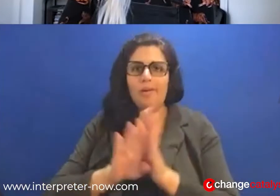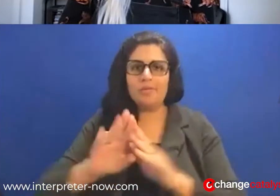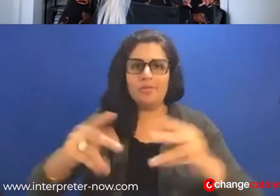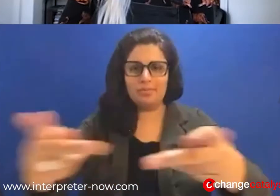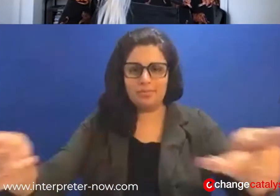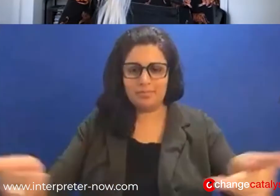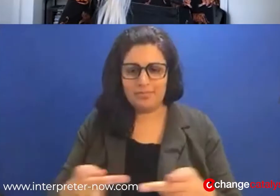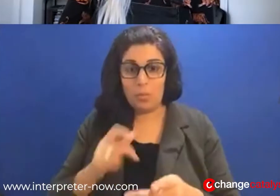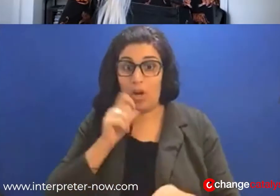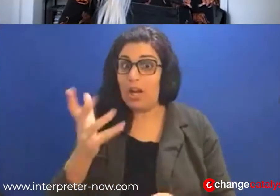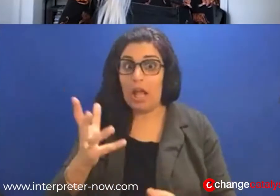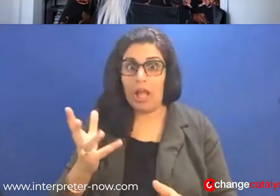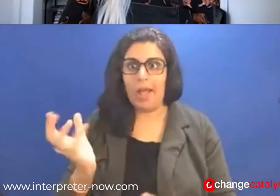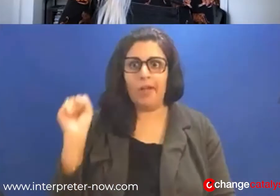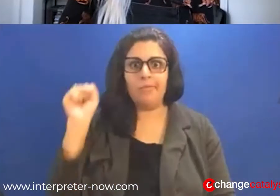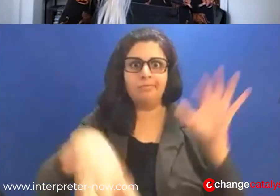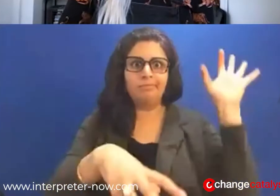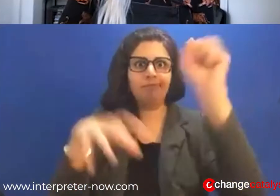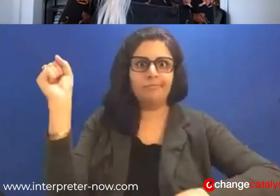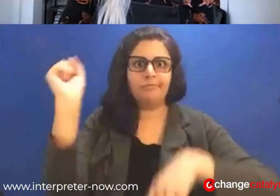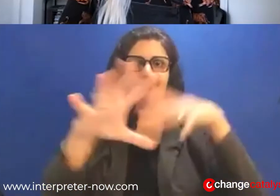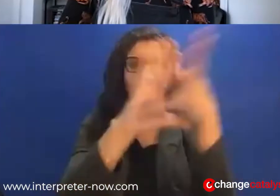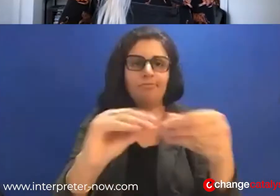The stories belong to each of the women that share her trail on OwnTrail.